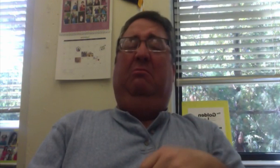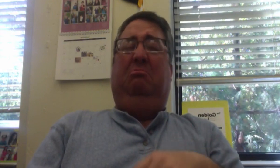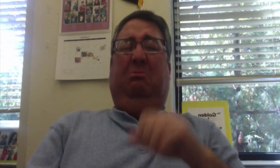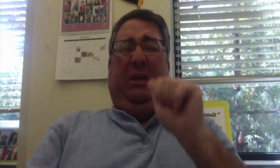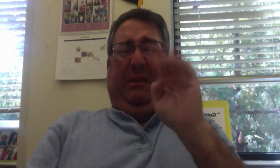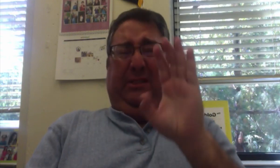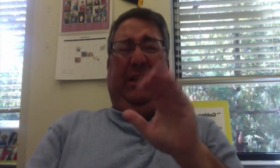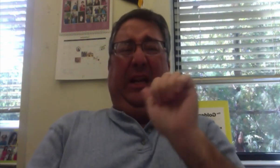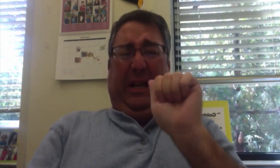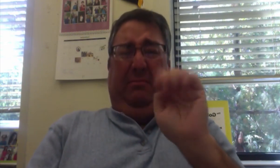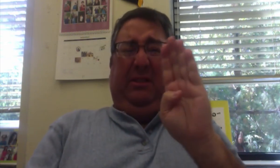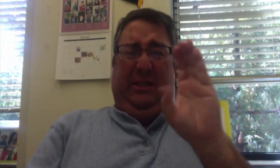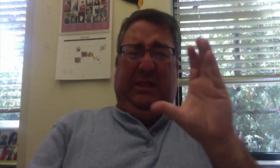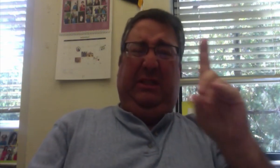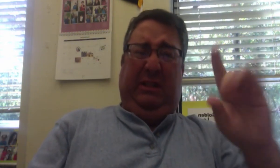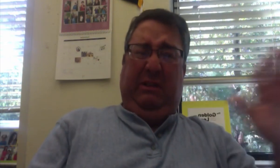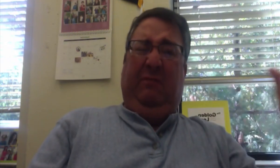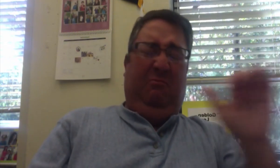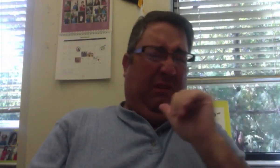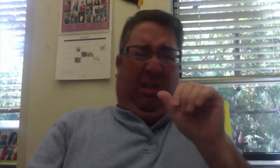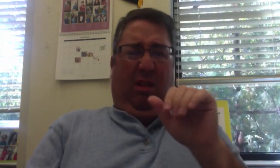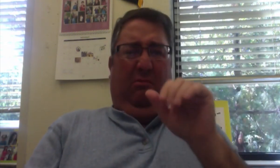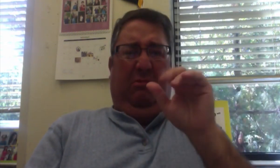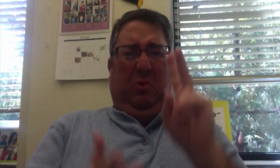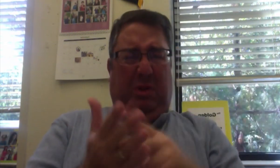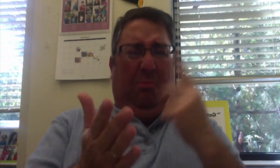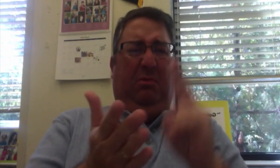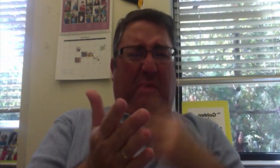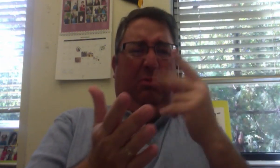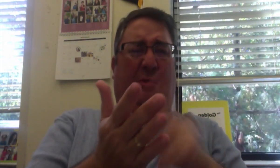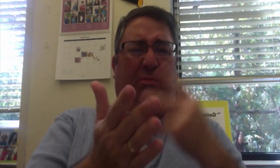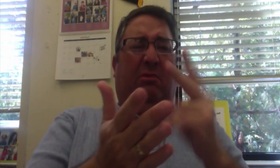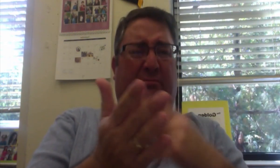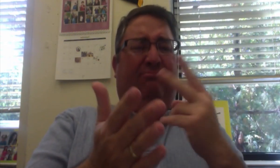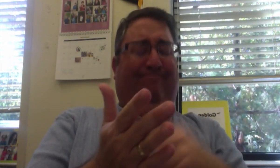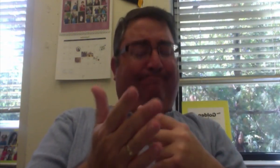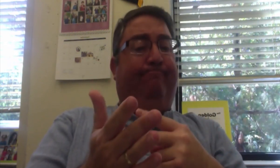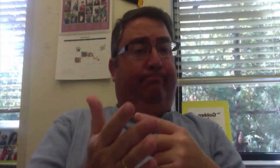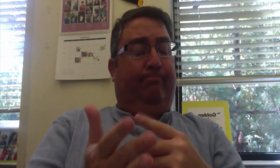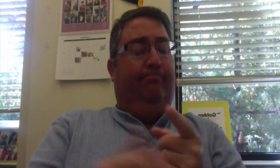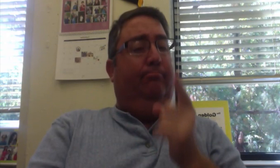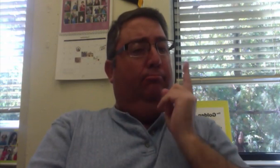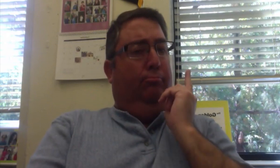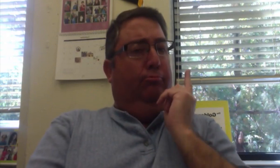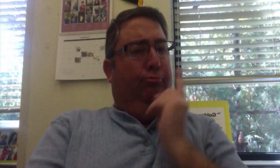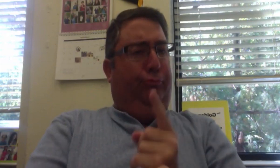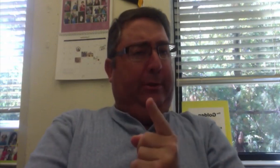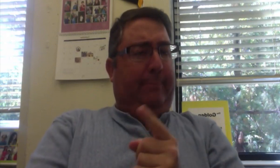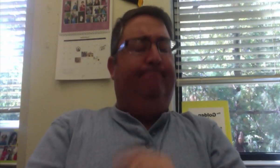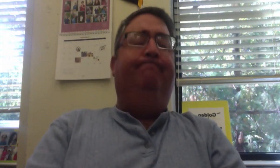And the alphabet is "A, B, C, D," and so on But I was repeating and doubling the numbers and letters. And you would be right.